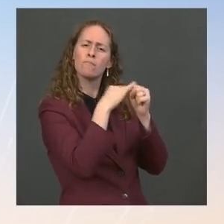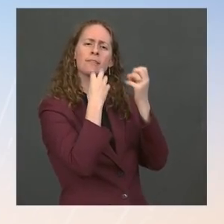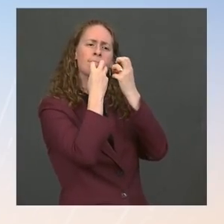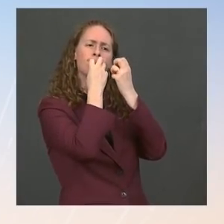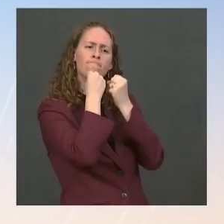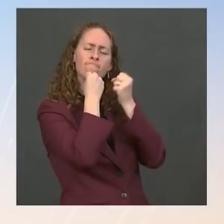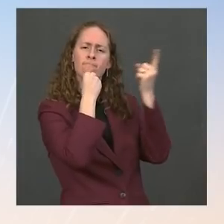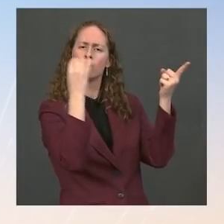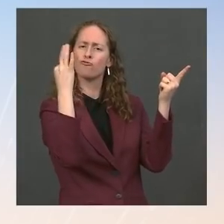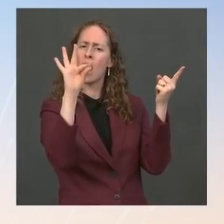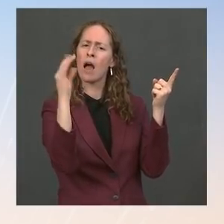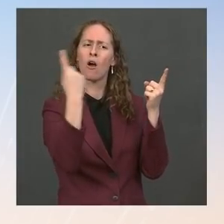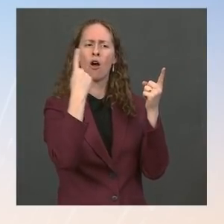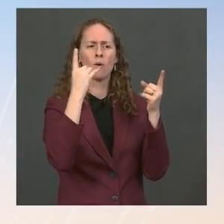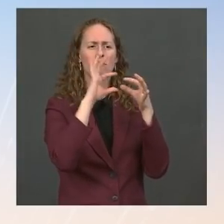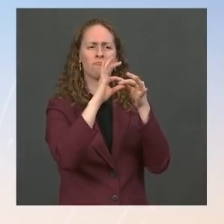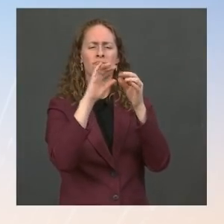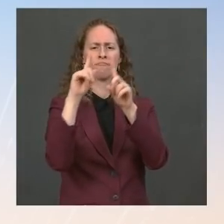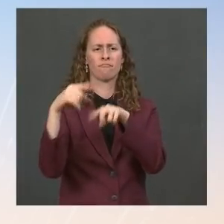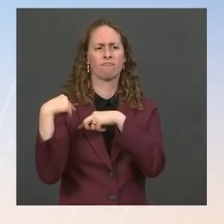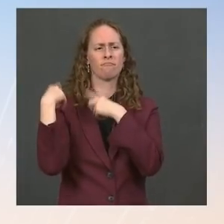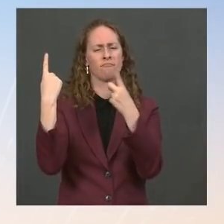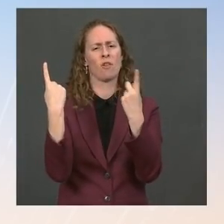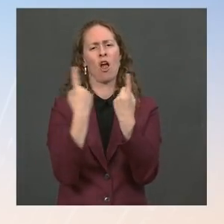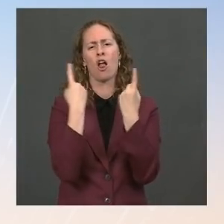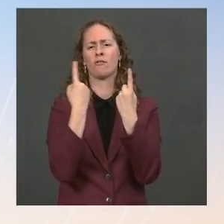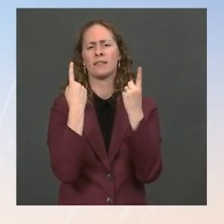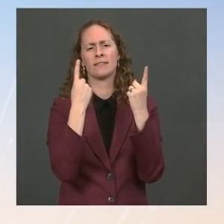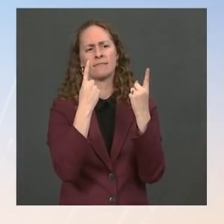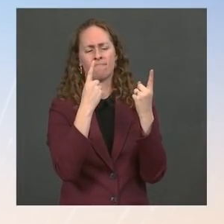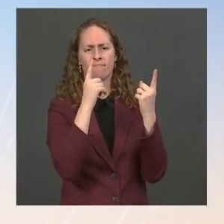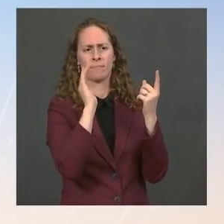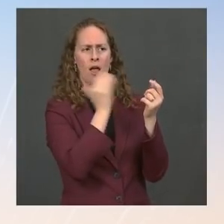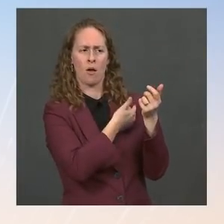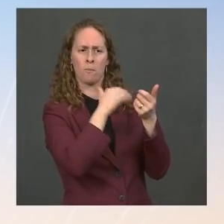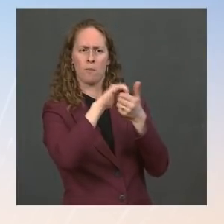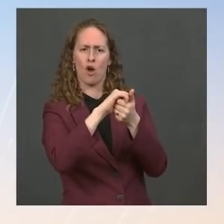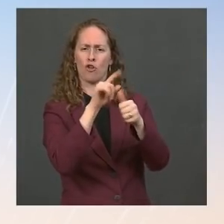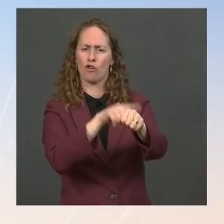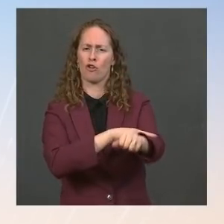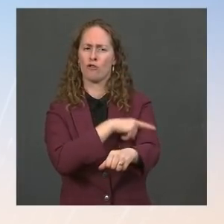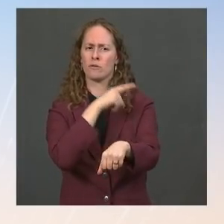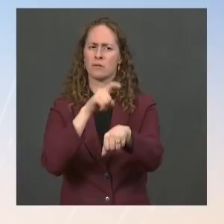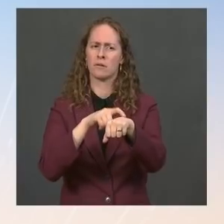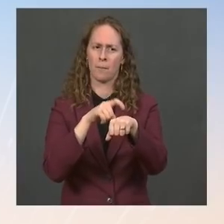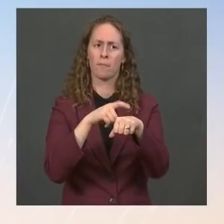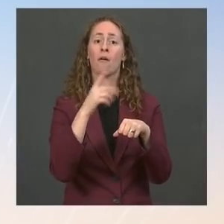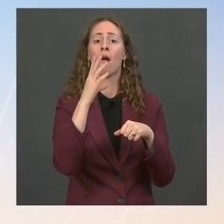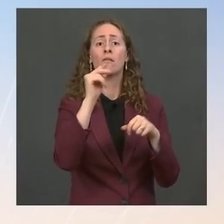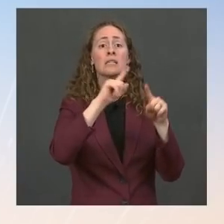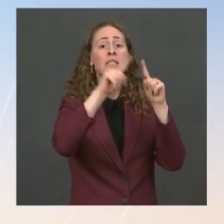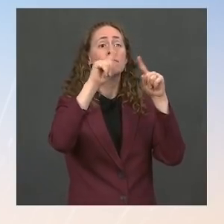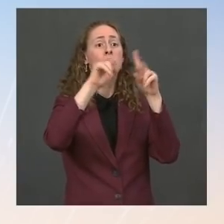to our partnership and to working together on a range of issues, including the Indo-Pacific. The Press: So, just to clarify,